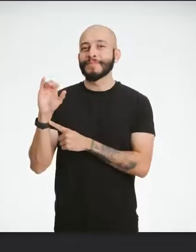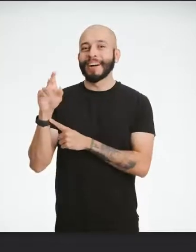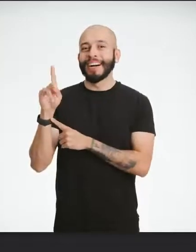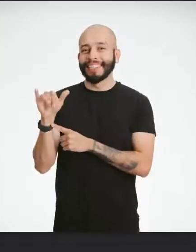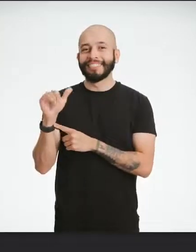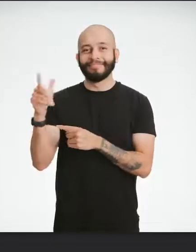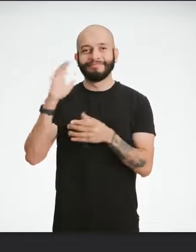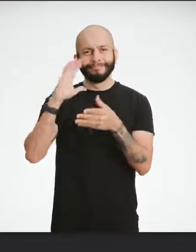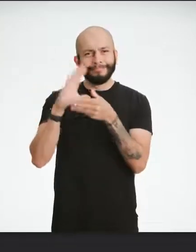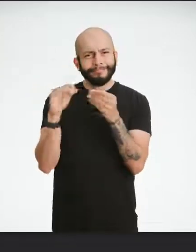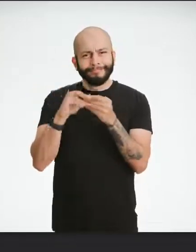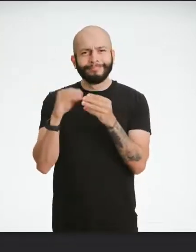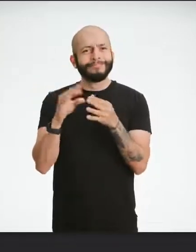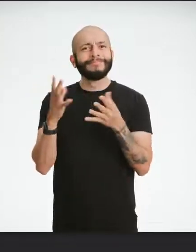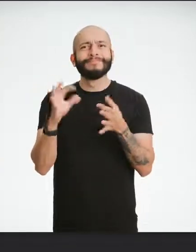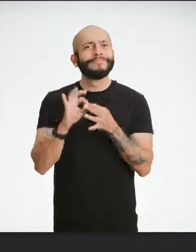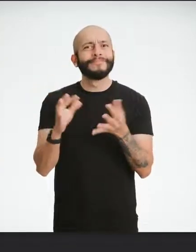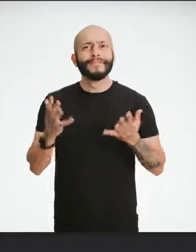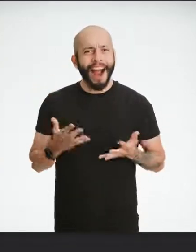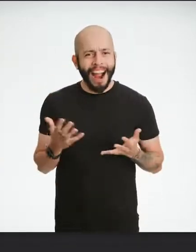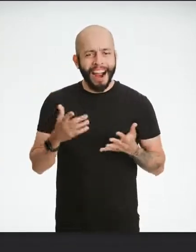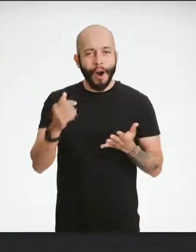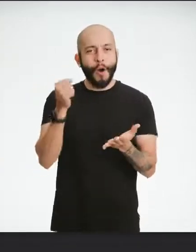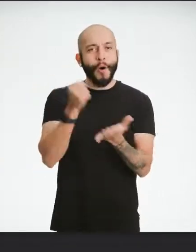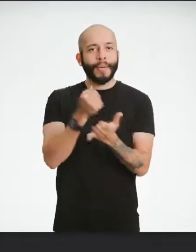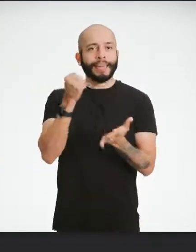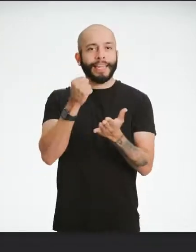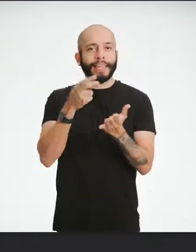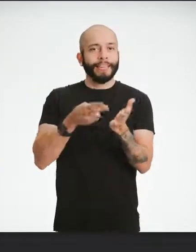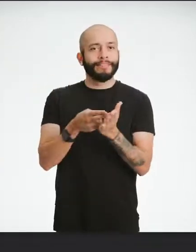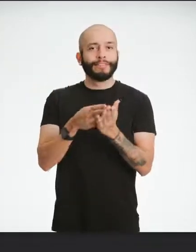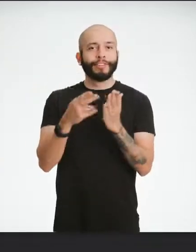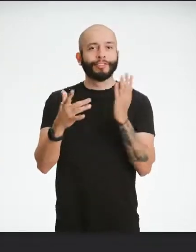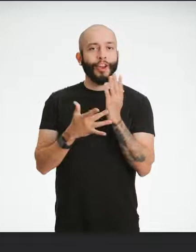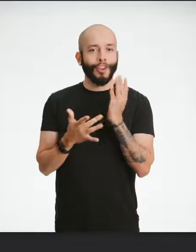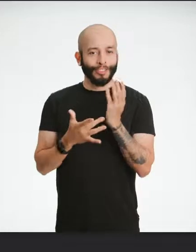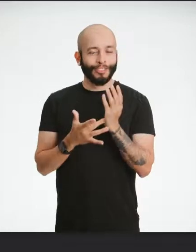Next, Ricky will tell us about some big updates to authentication technologies.